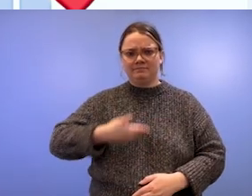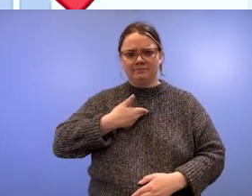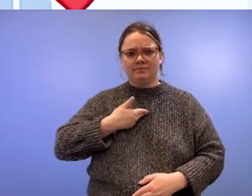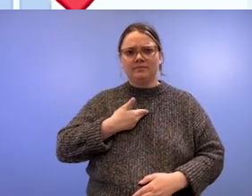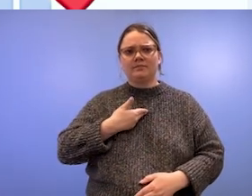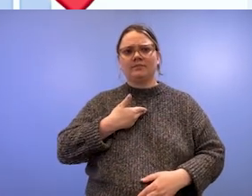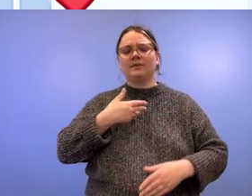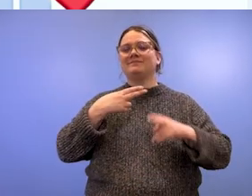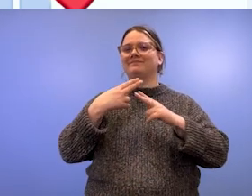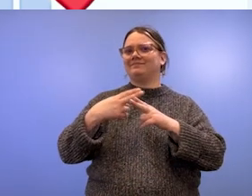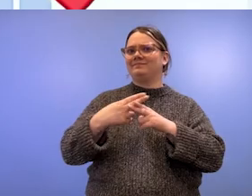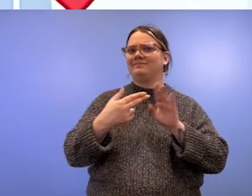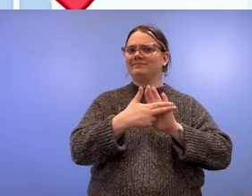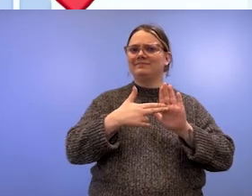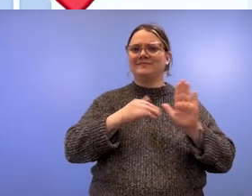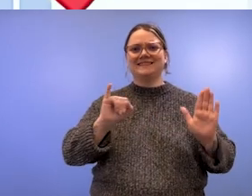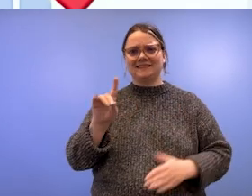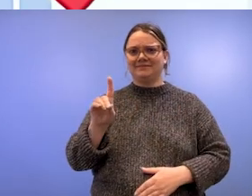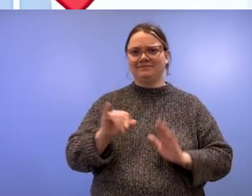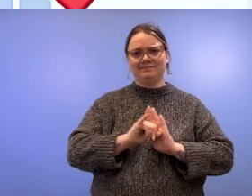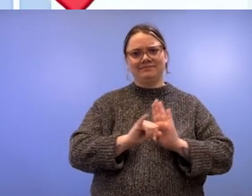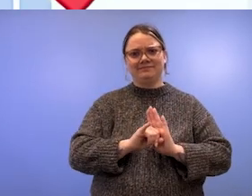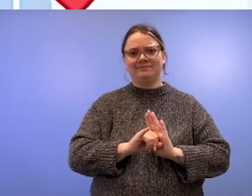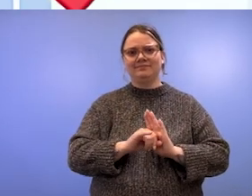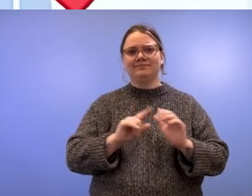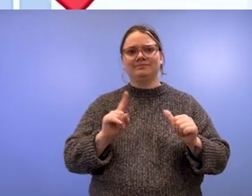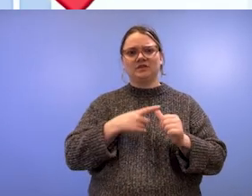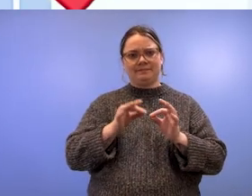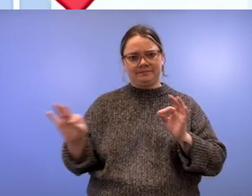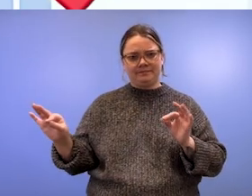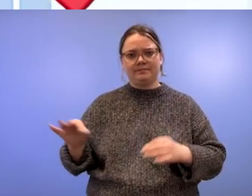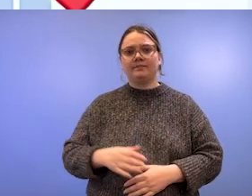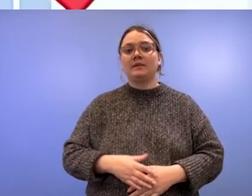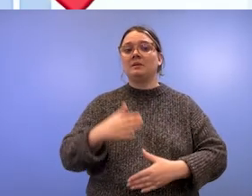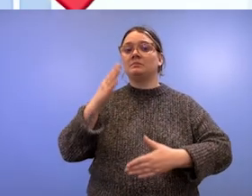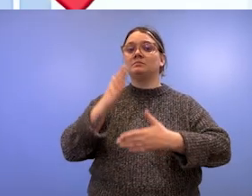and this is called identity first language. So you may notice some disabled people making the